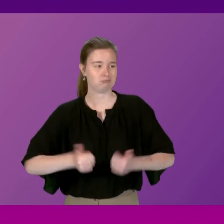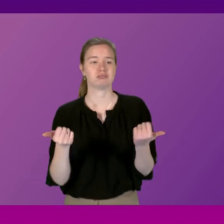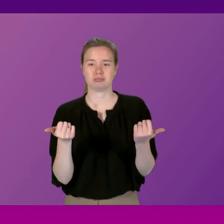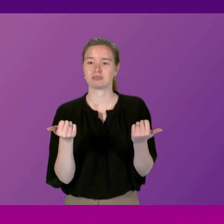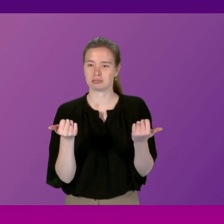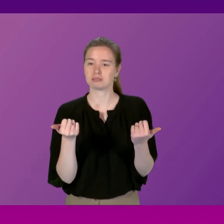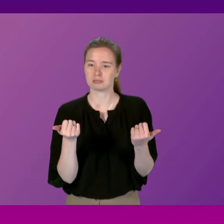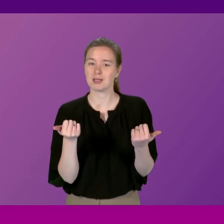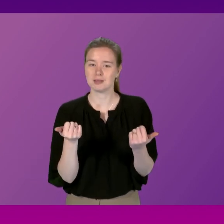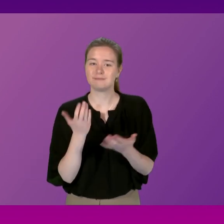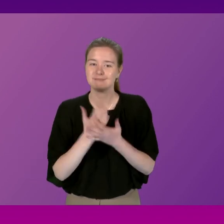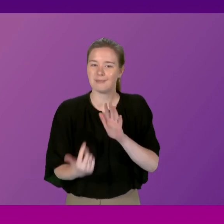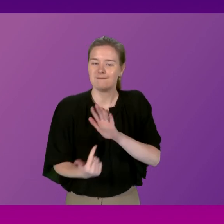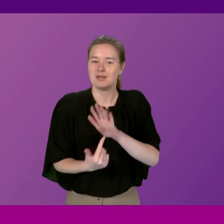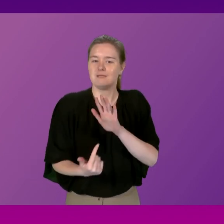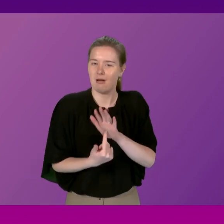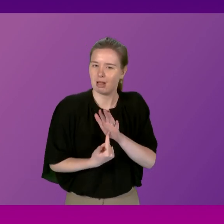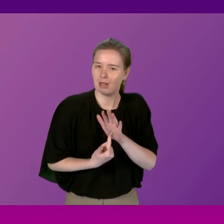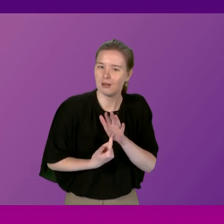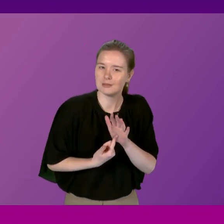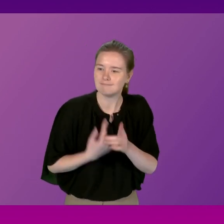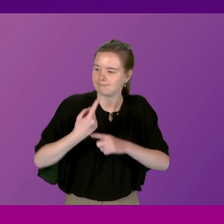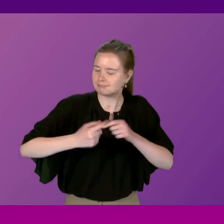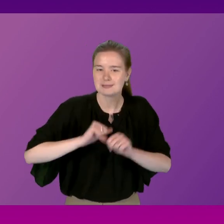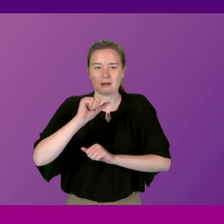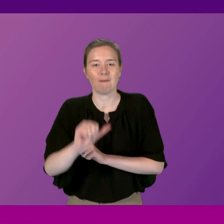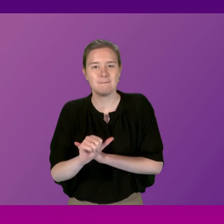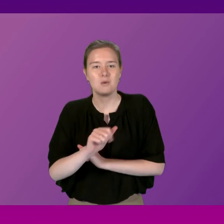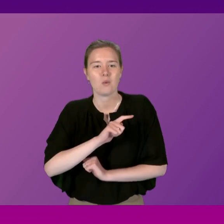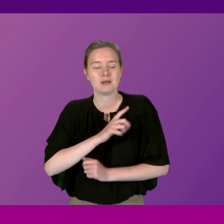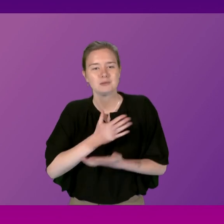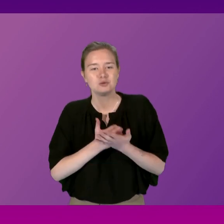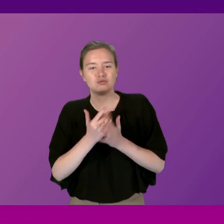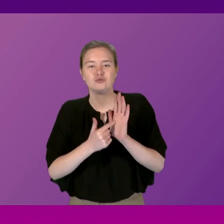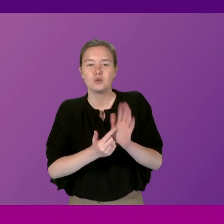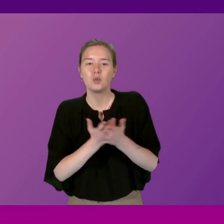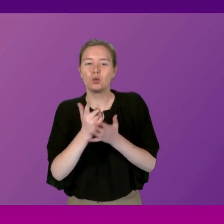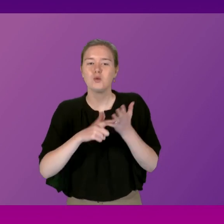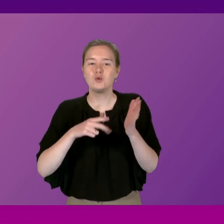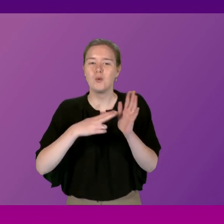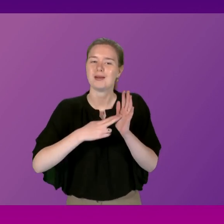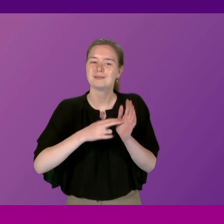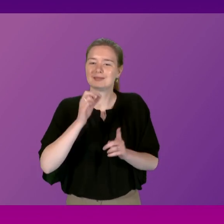That is a vital and urgent step, as shown by the comments of the UN’s special rapporteur,